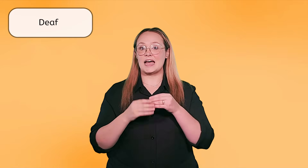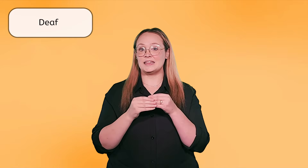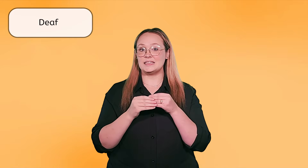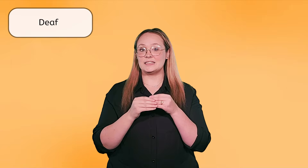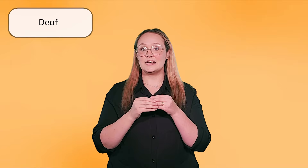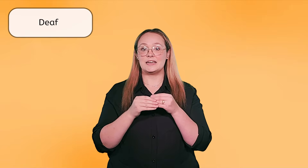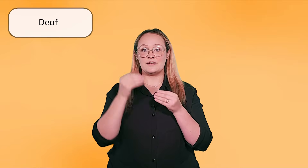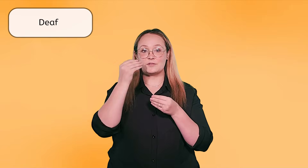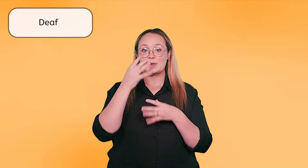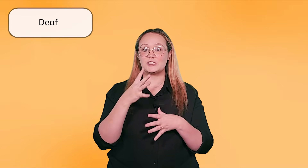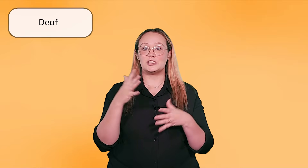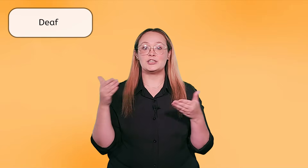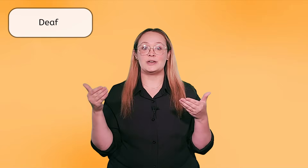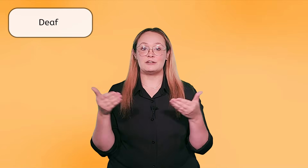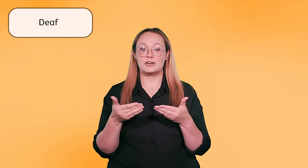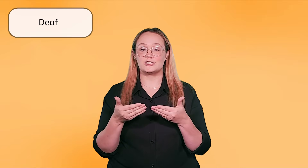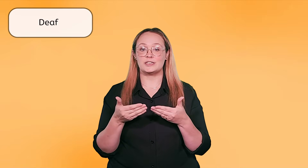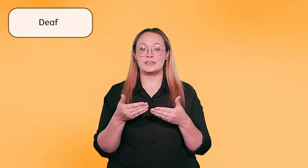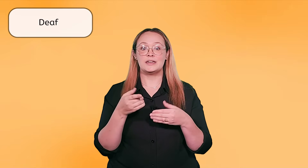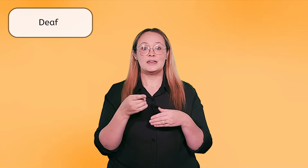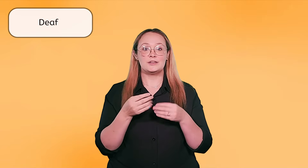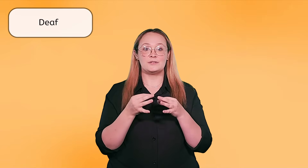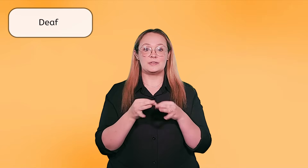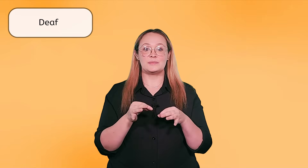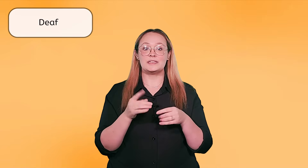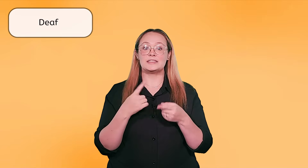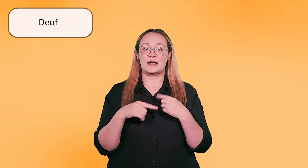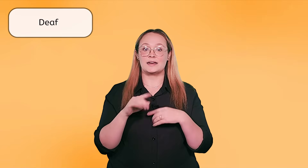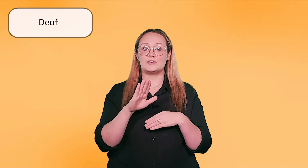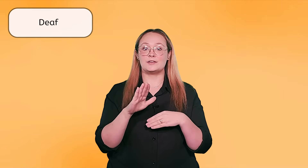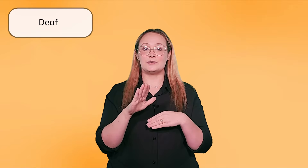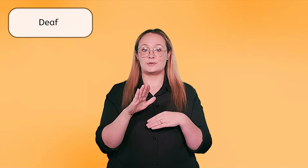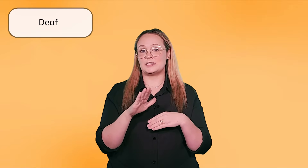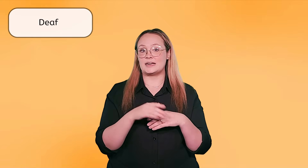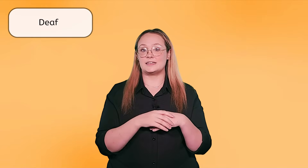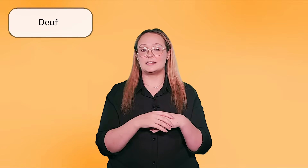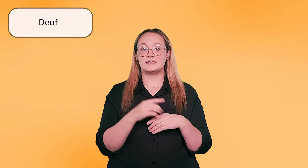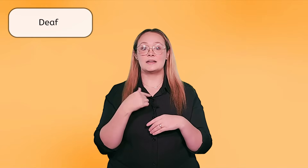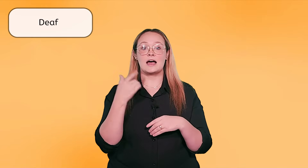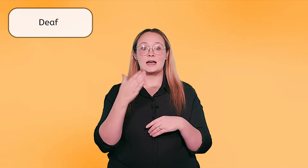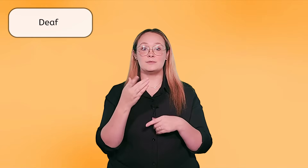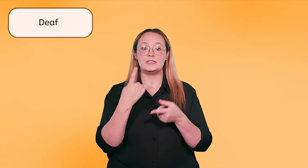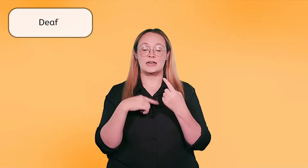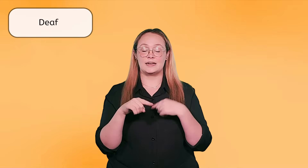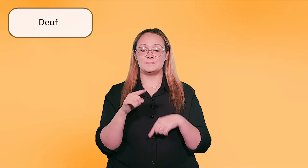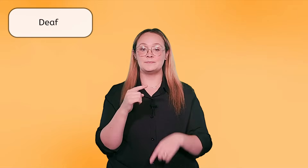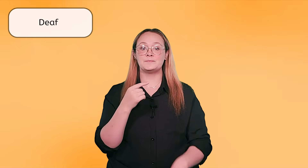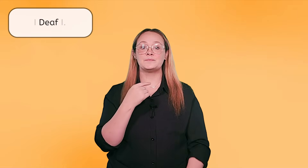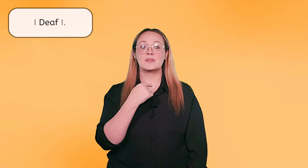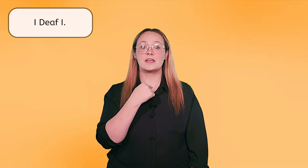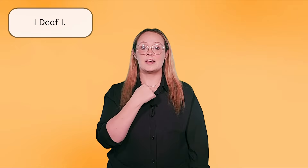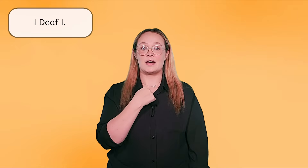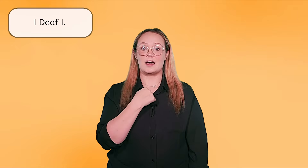add this information to your introduction, you simply sign your status. I would sign: